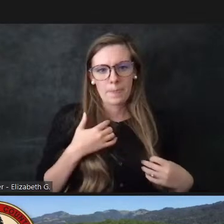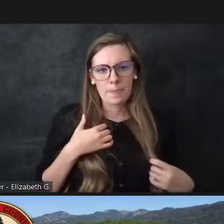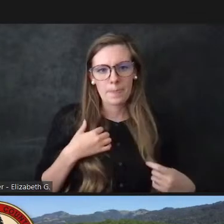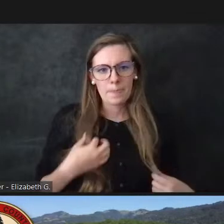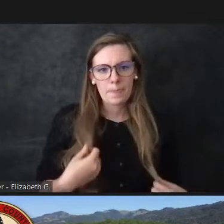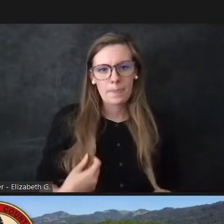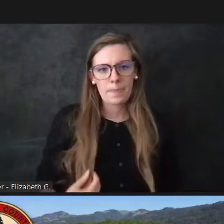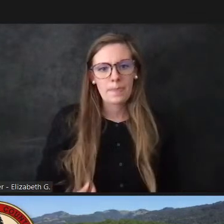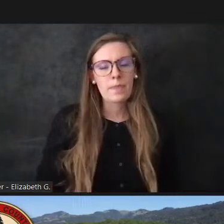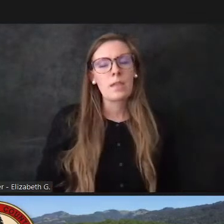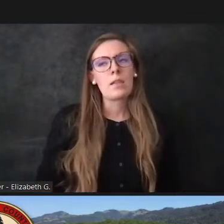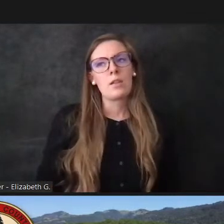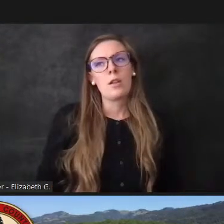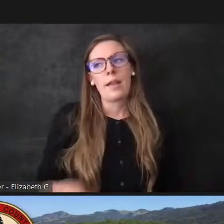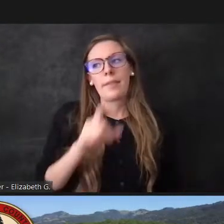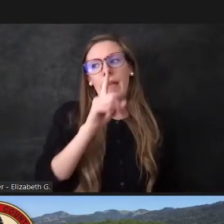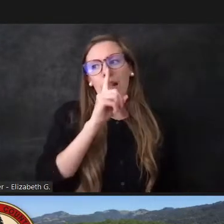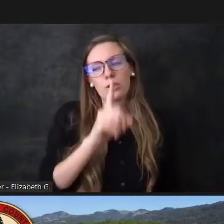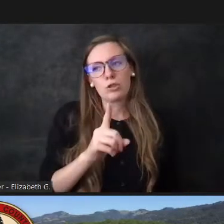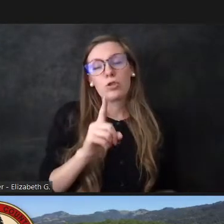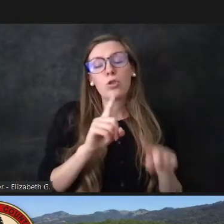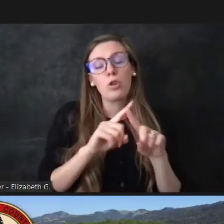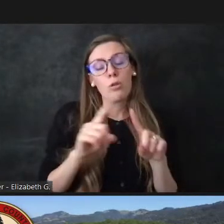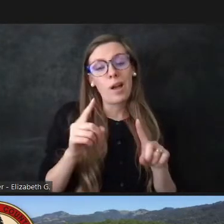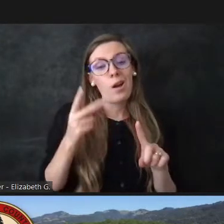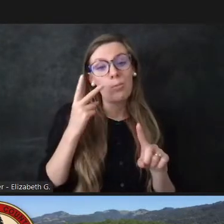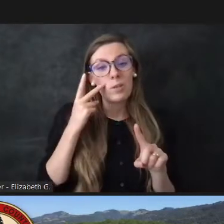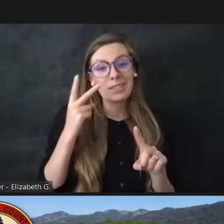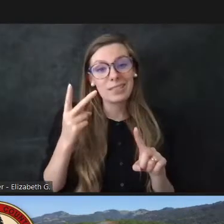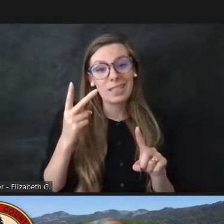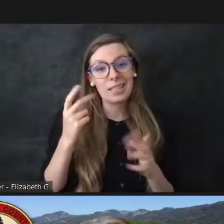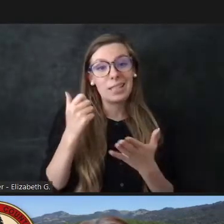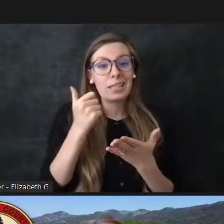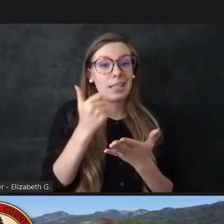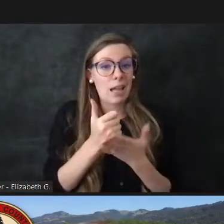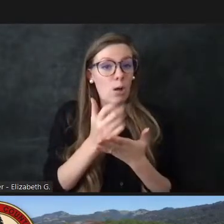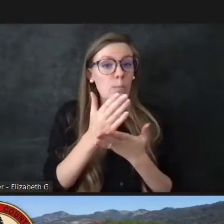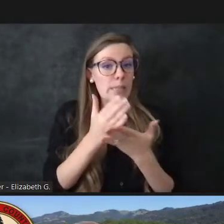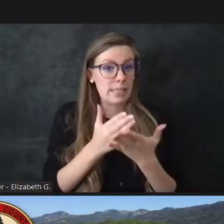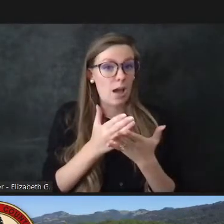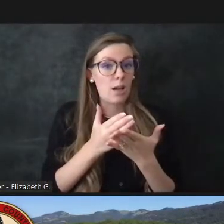but we do see a large protection that it protects